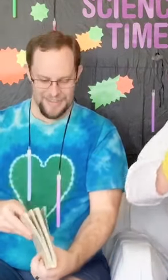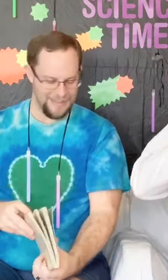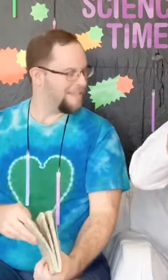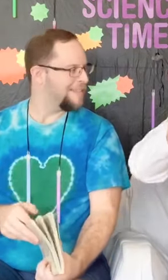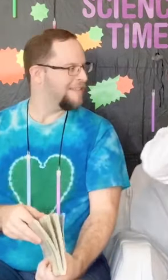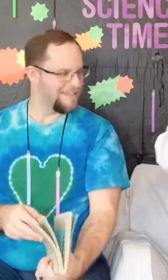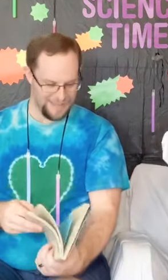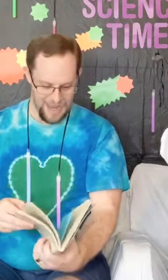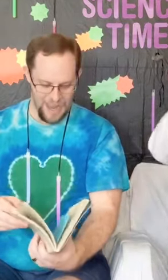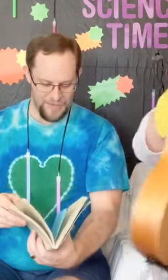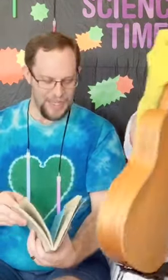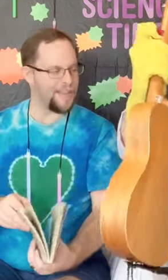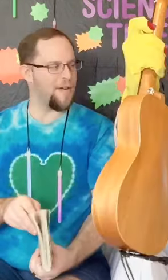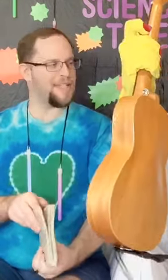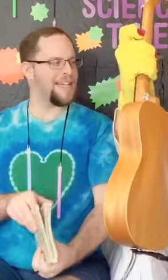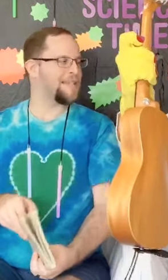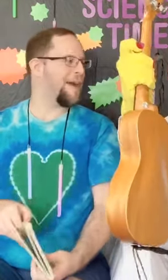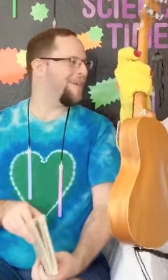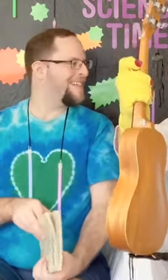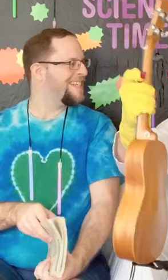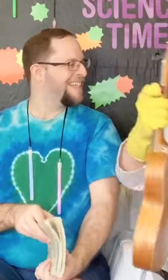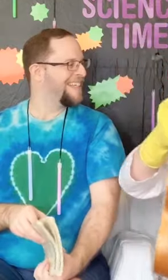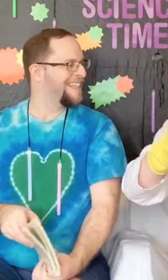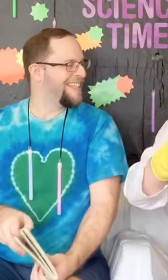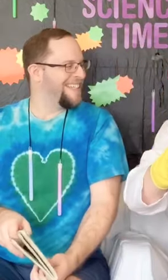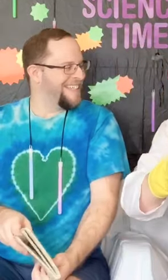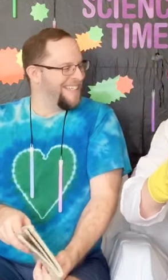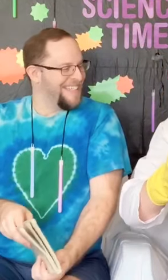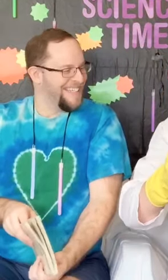it off strong. AARON: I felt like that was an experiment. CALI: Yeah.